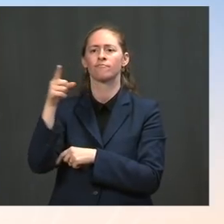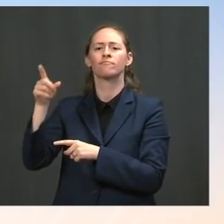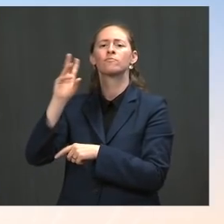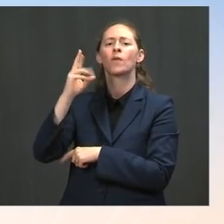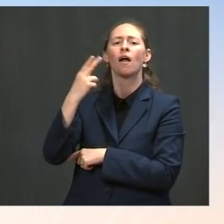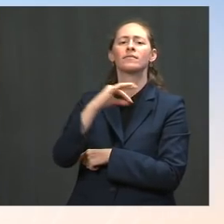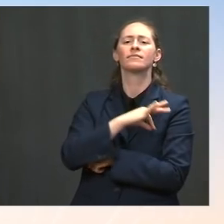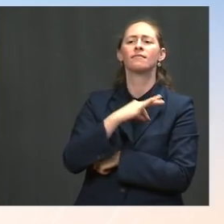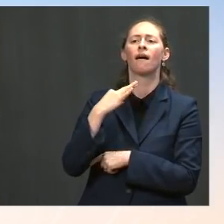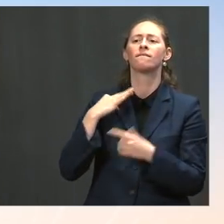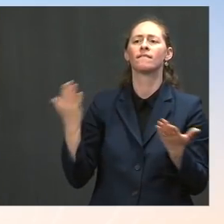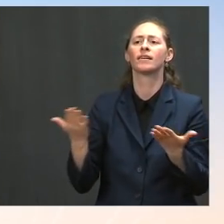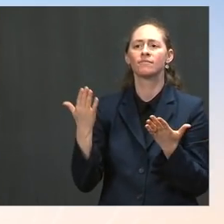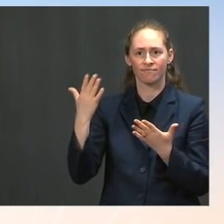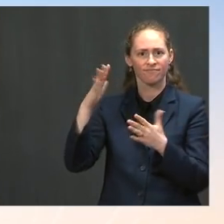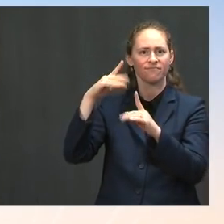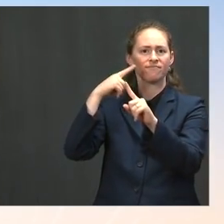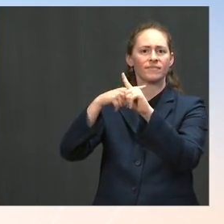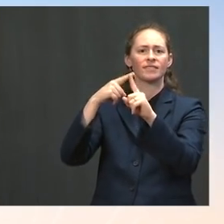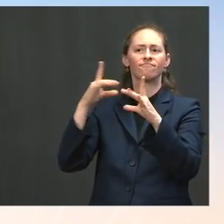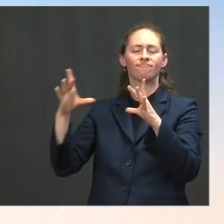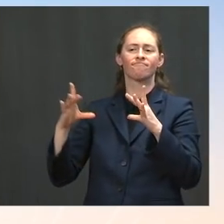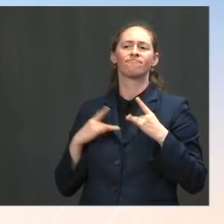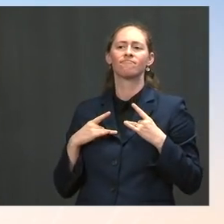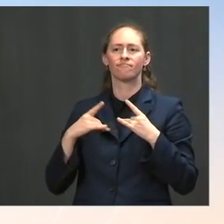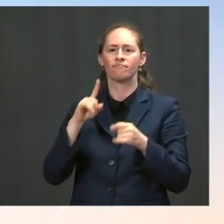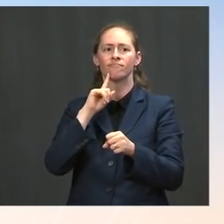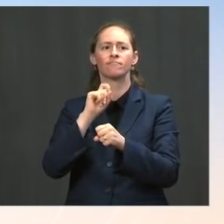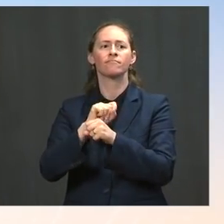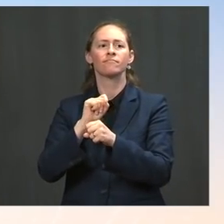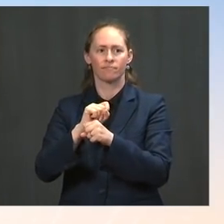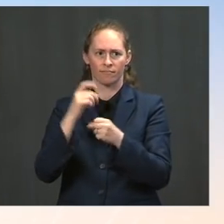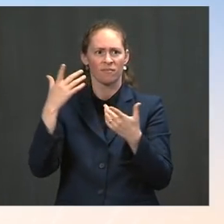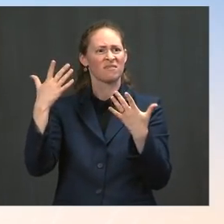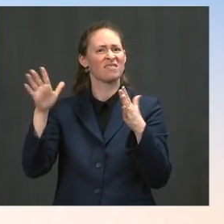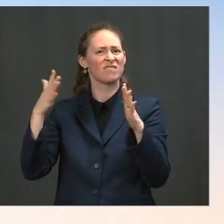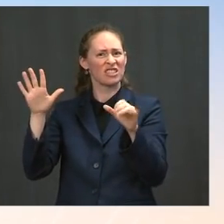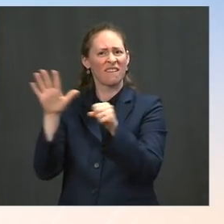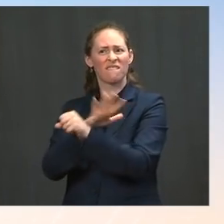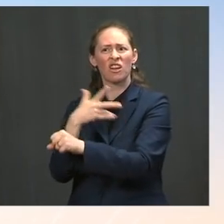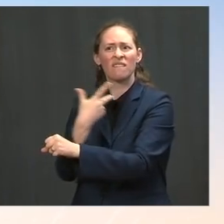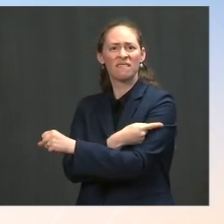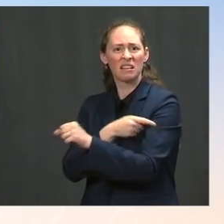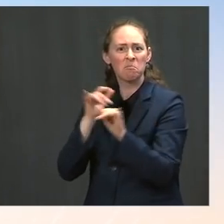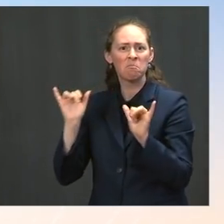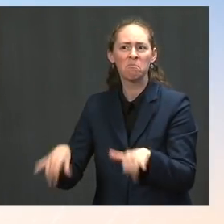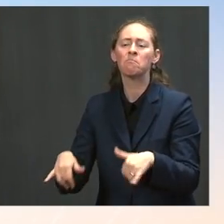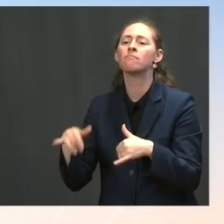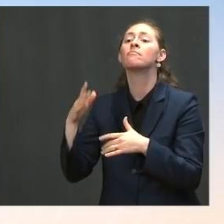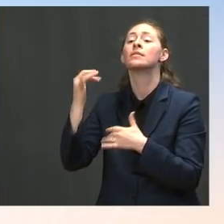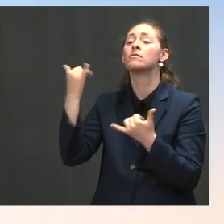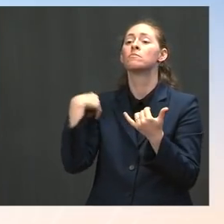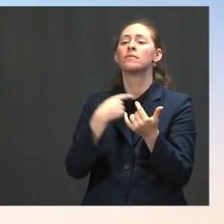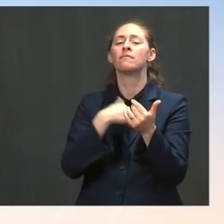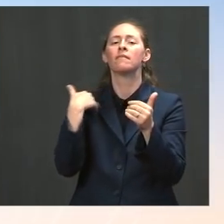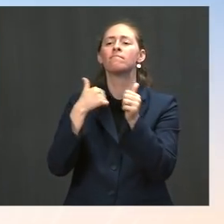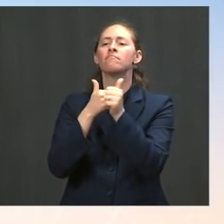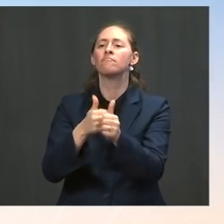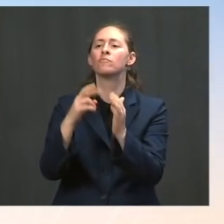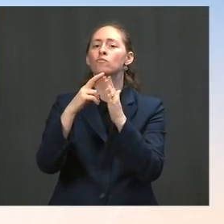In accordance with our rigorous COVID-19 protocols, the official remains off campus as they wait for a confirmatory PCR test.